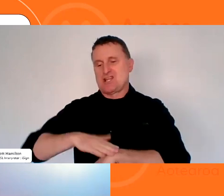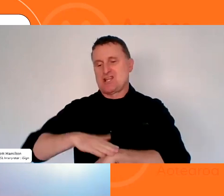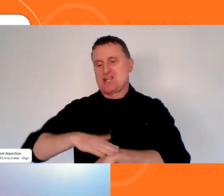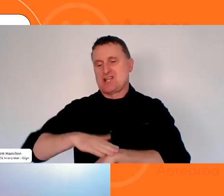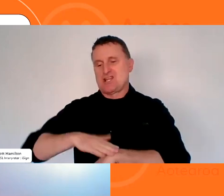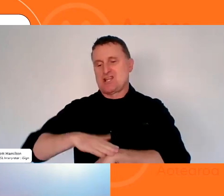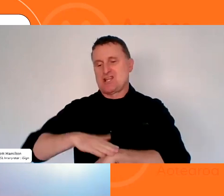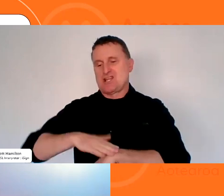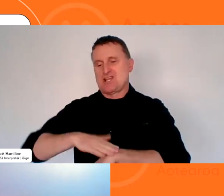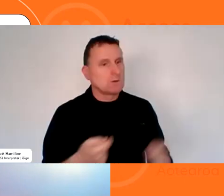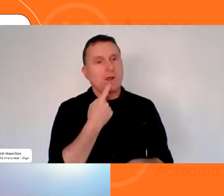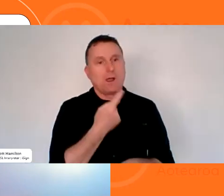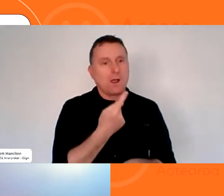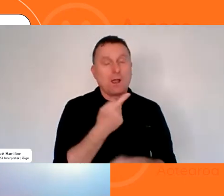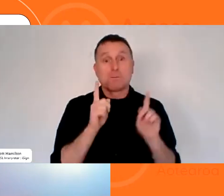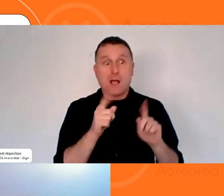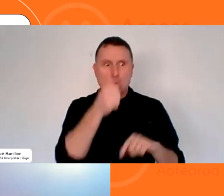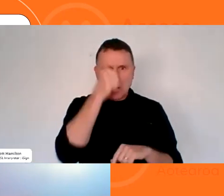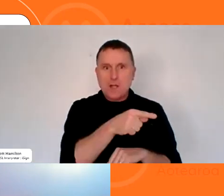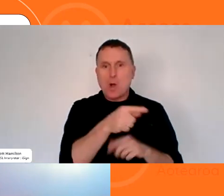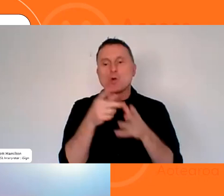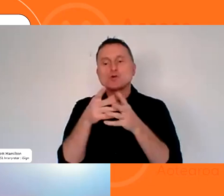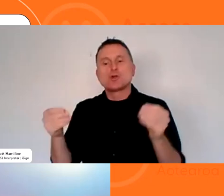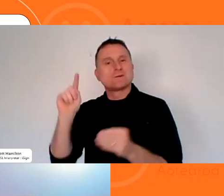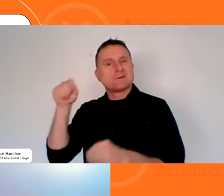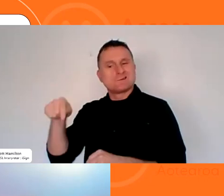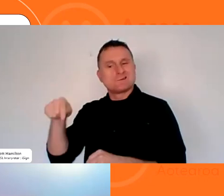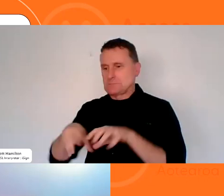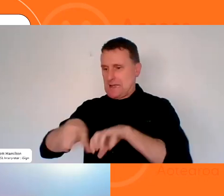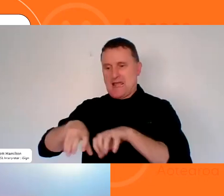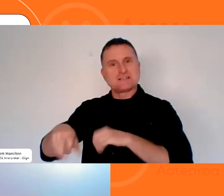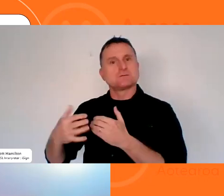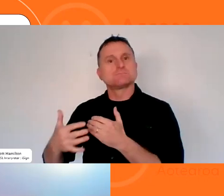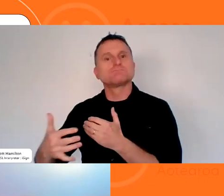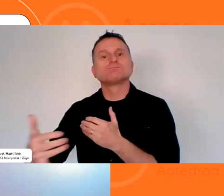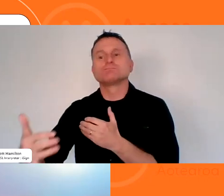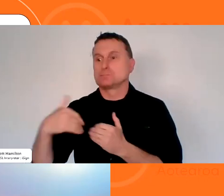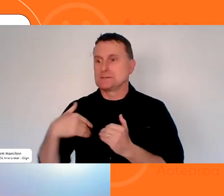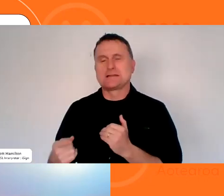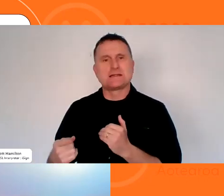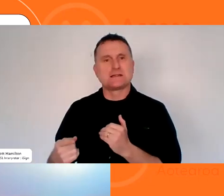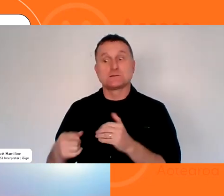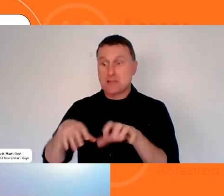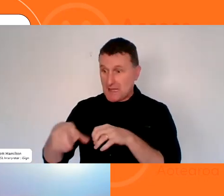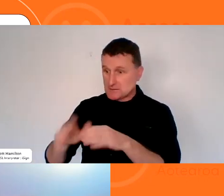We can't keep saying the system isn't working. We know what the solutions are and we need to make sure that the solutions are starting